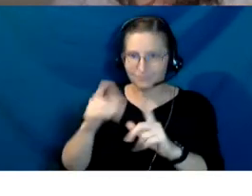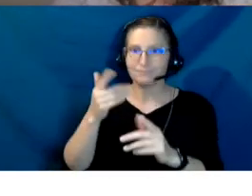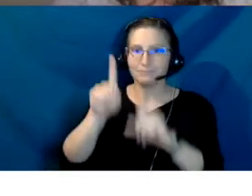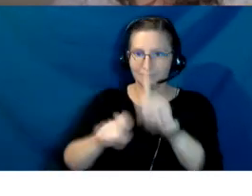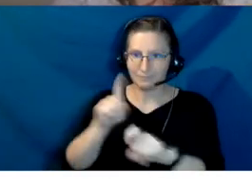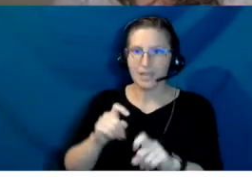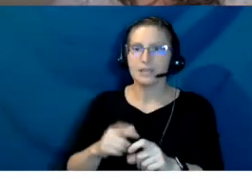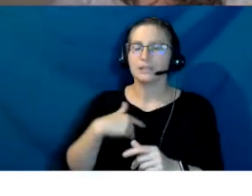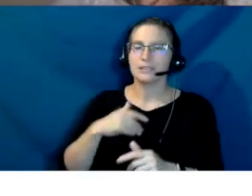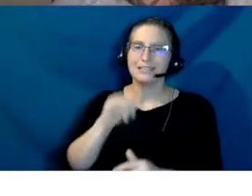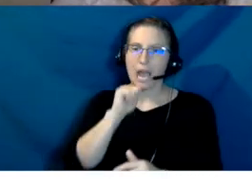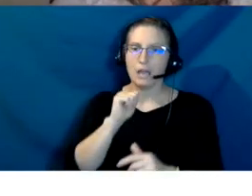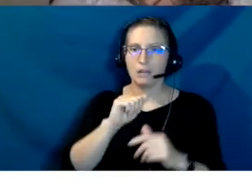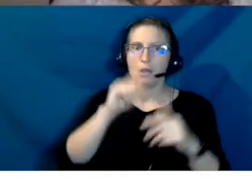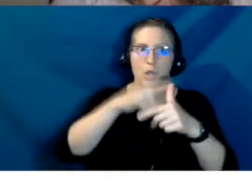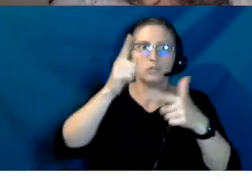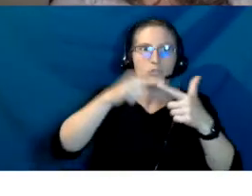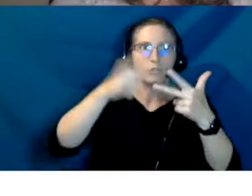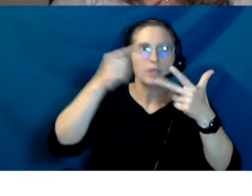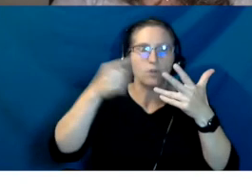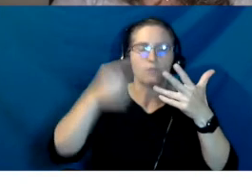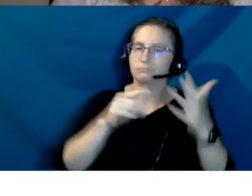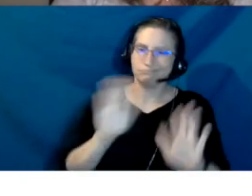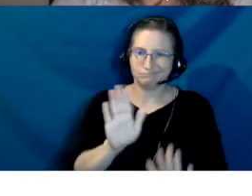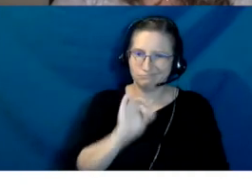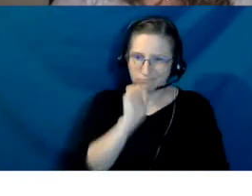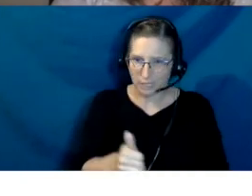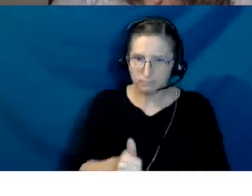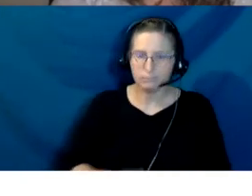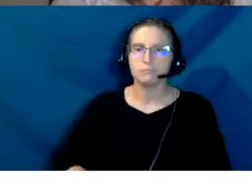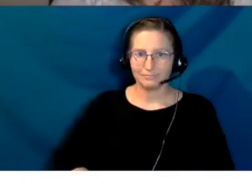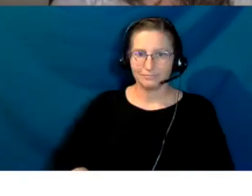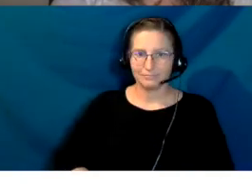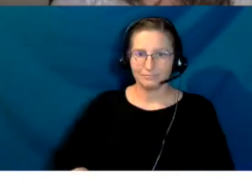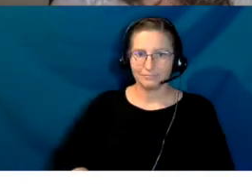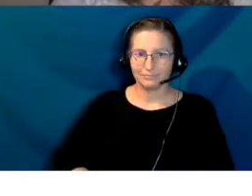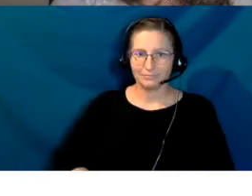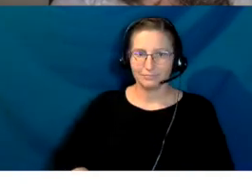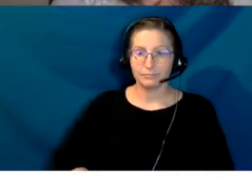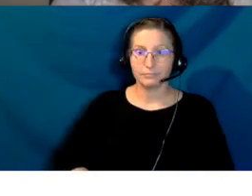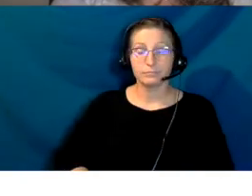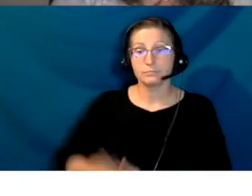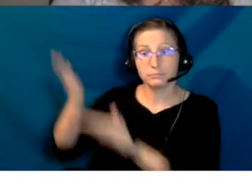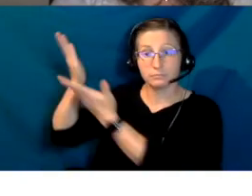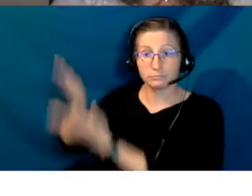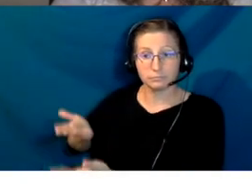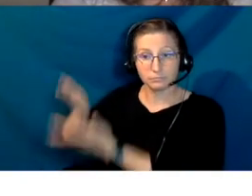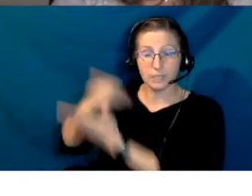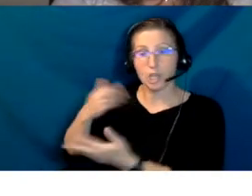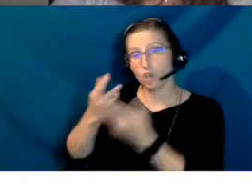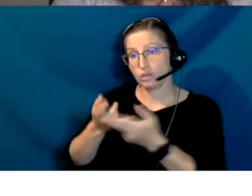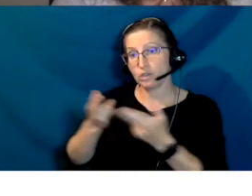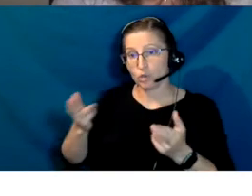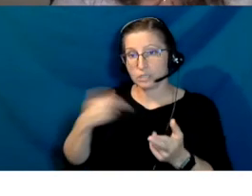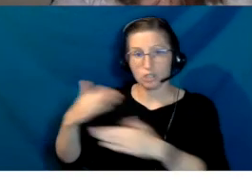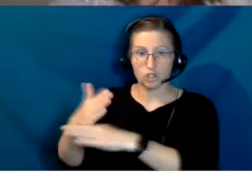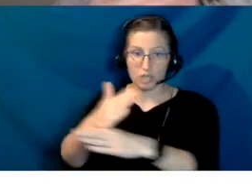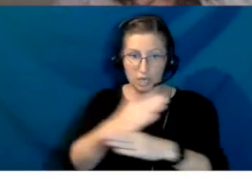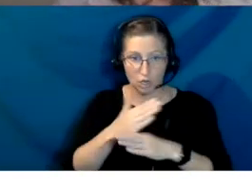And here are some resources that I wanted to share with you or that are throughout